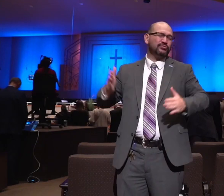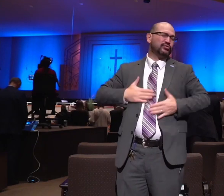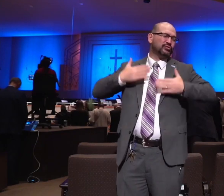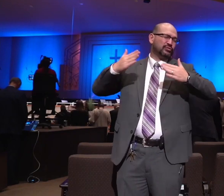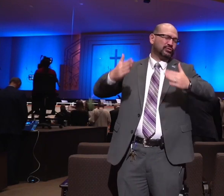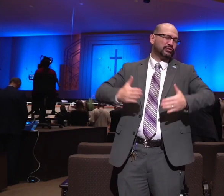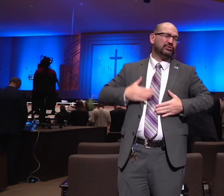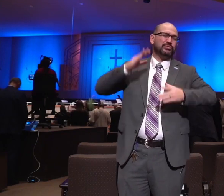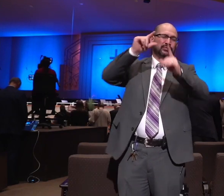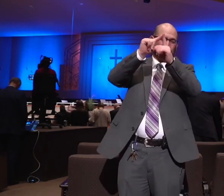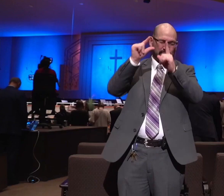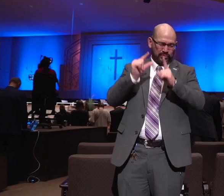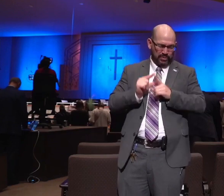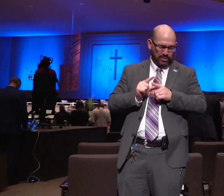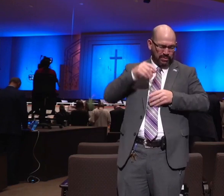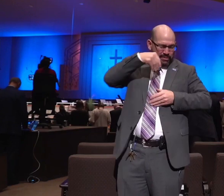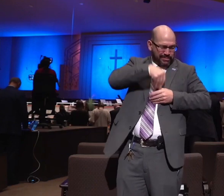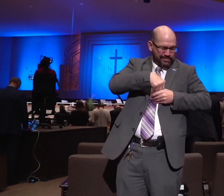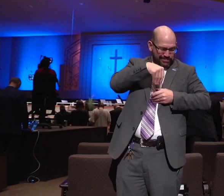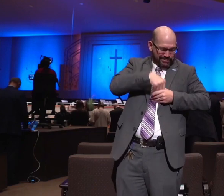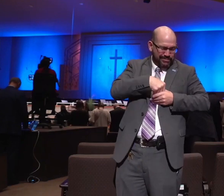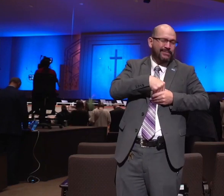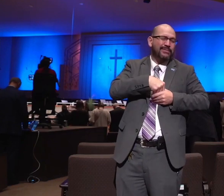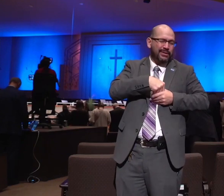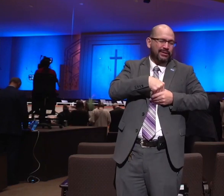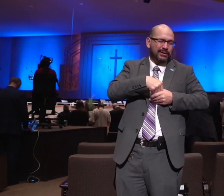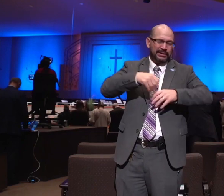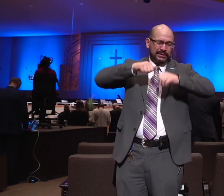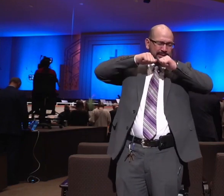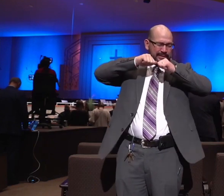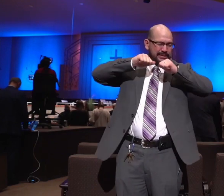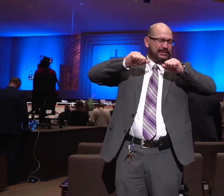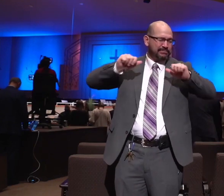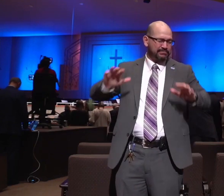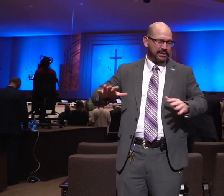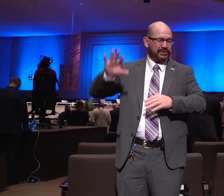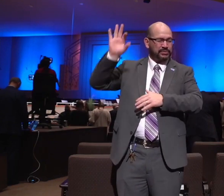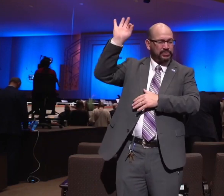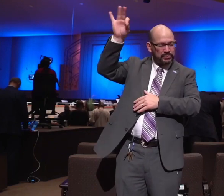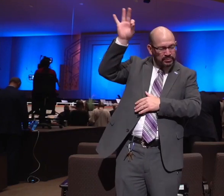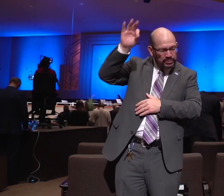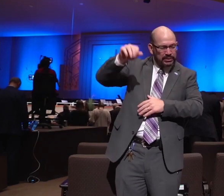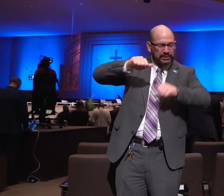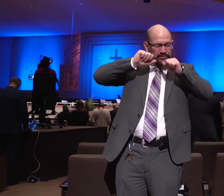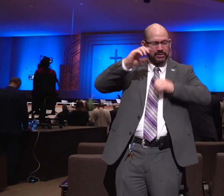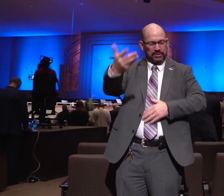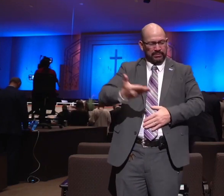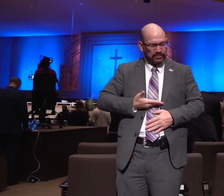your Word into our heart soil bless the preaching and bless the